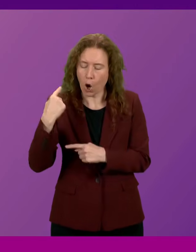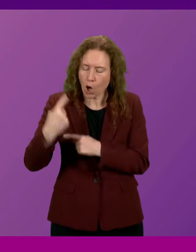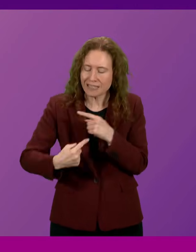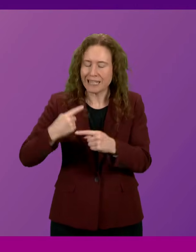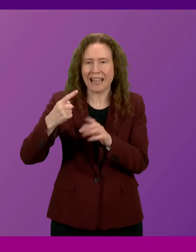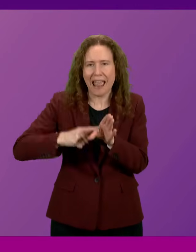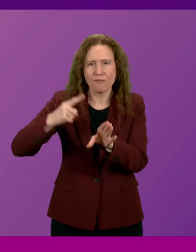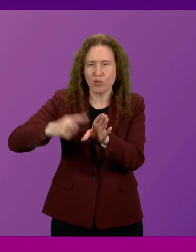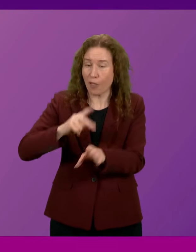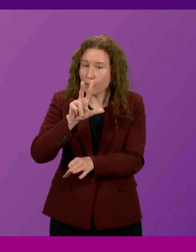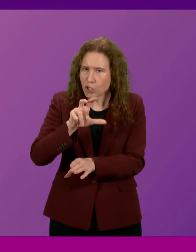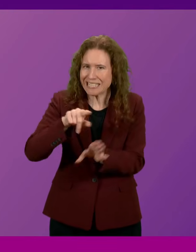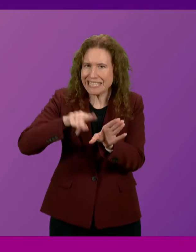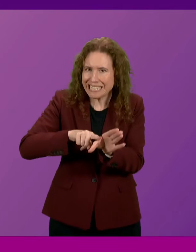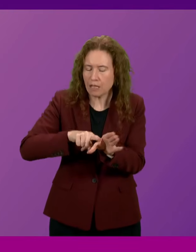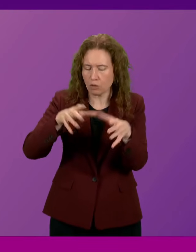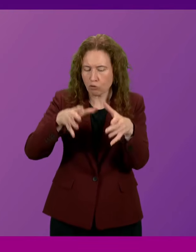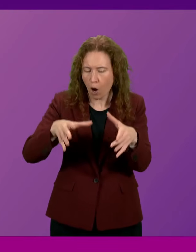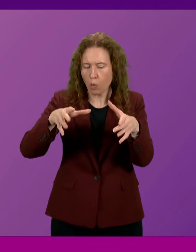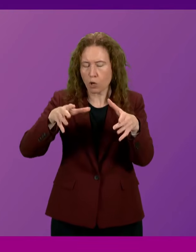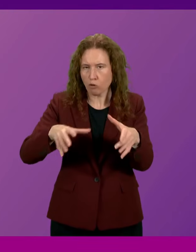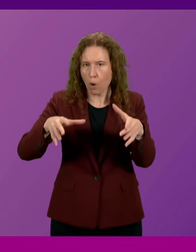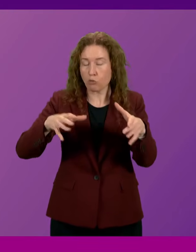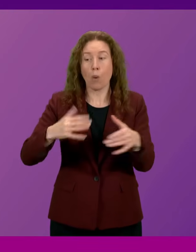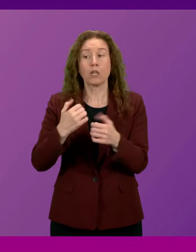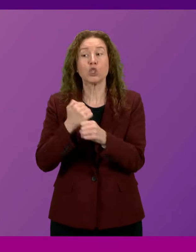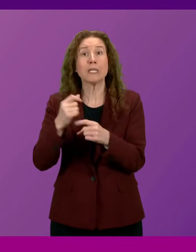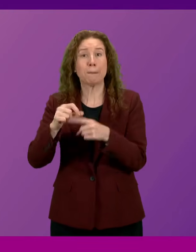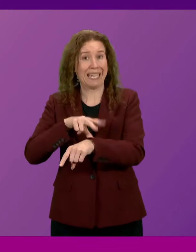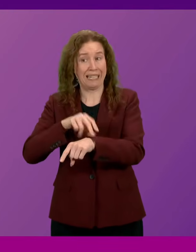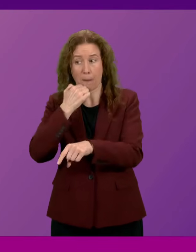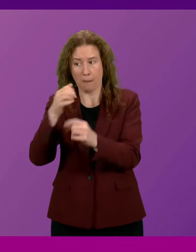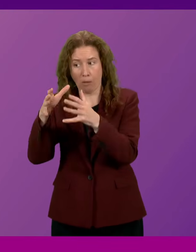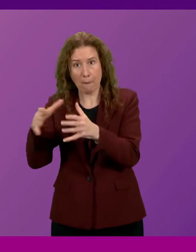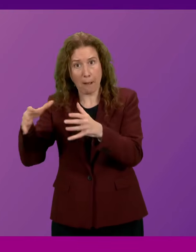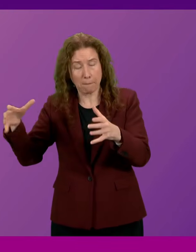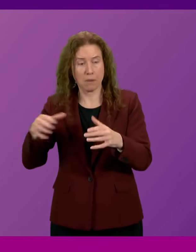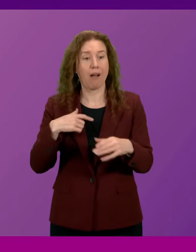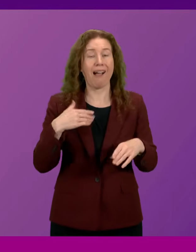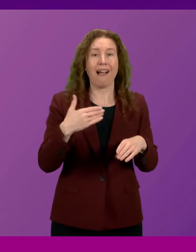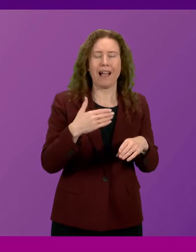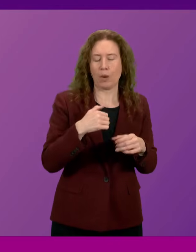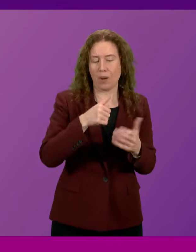years of workforce growth, general practitioner numbers are going up and our agenda for change